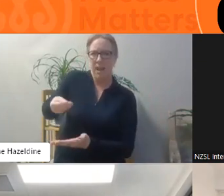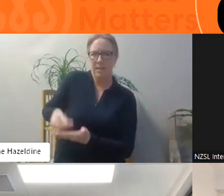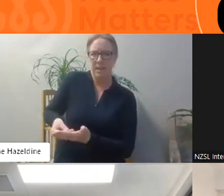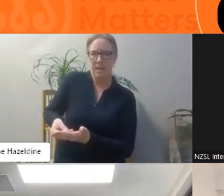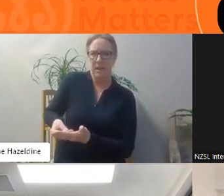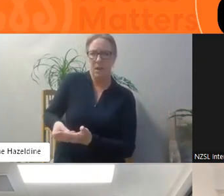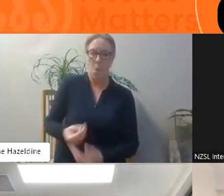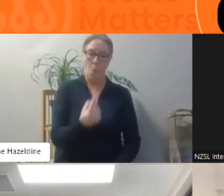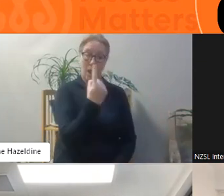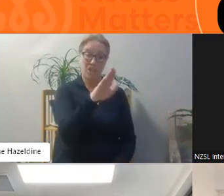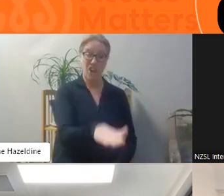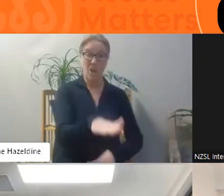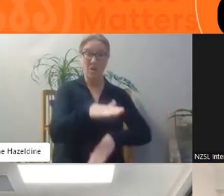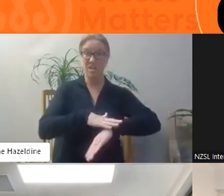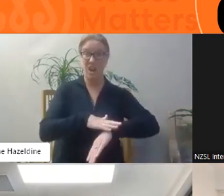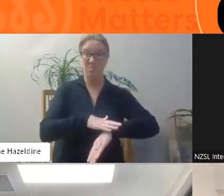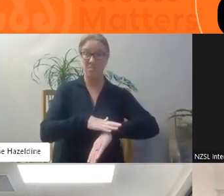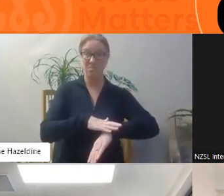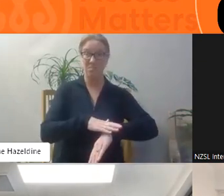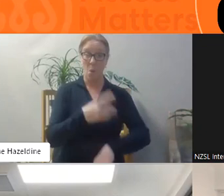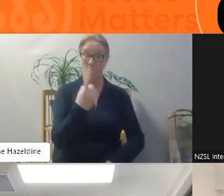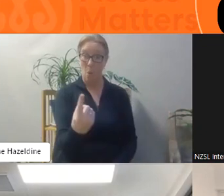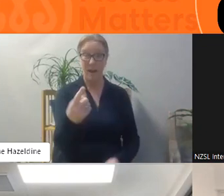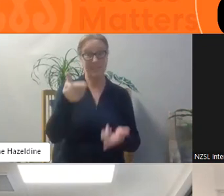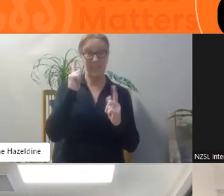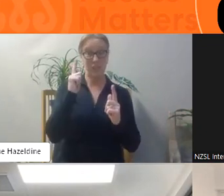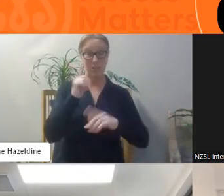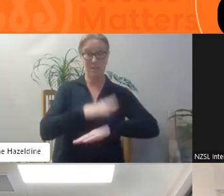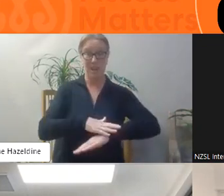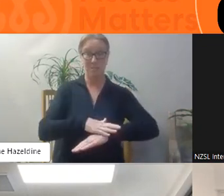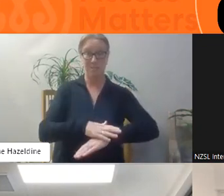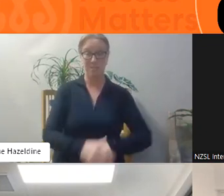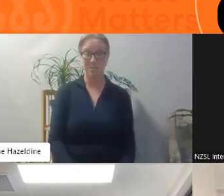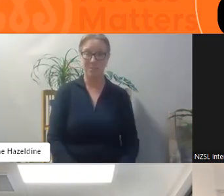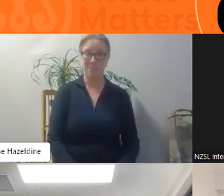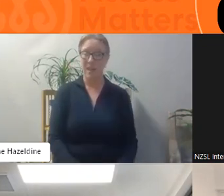at a time, one teacher at a time. And again, that doesn't sort of